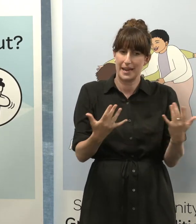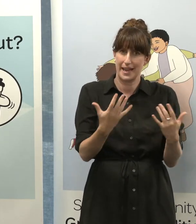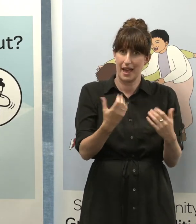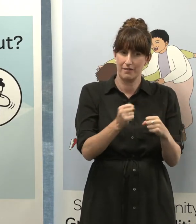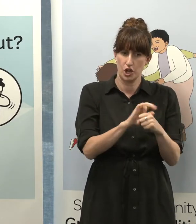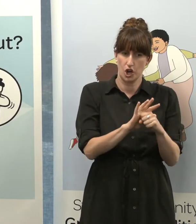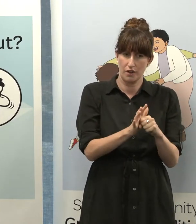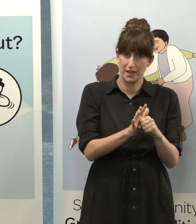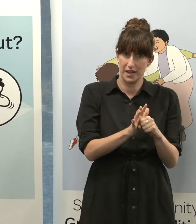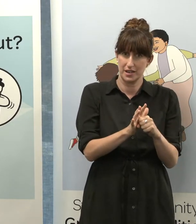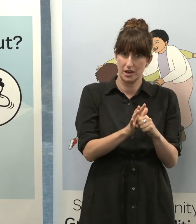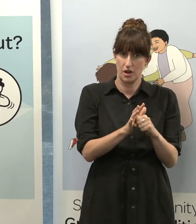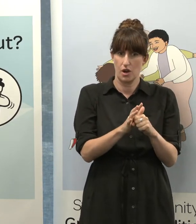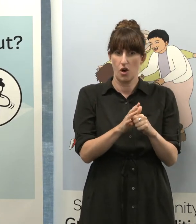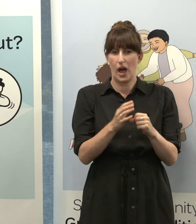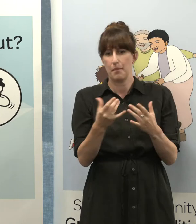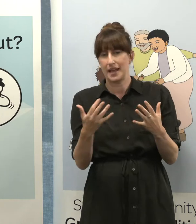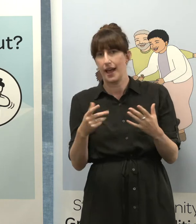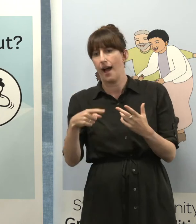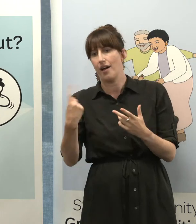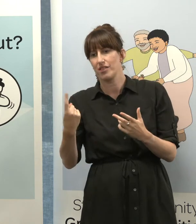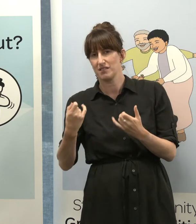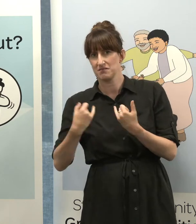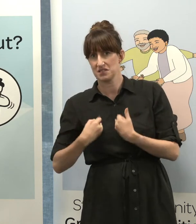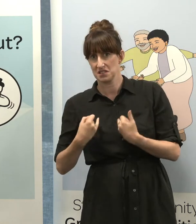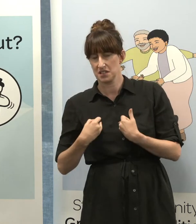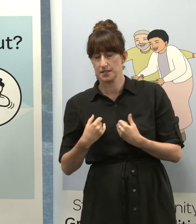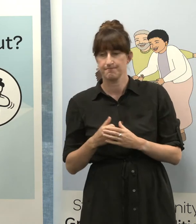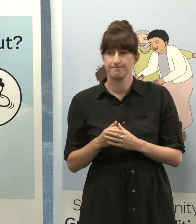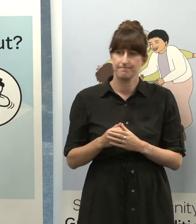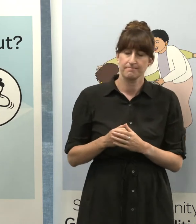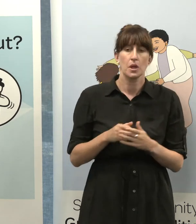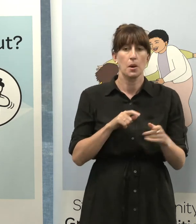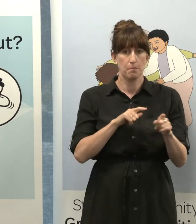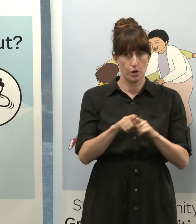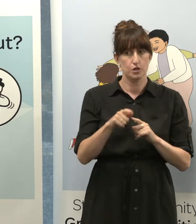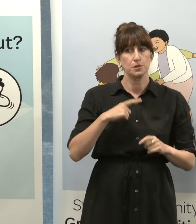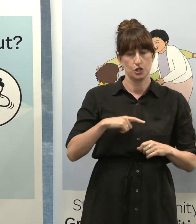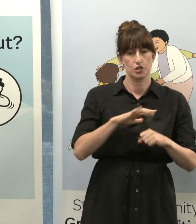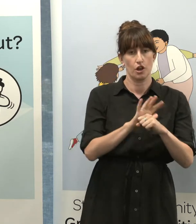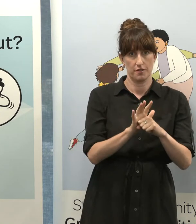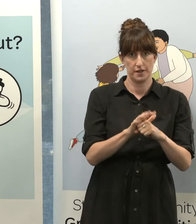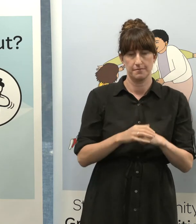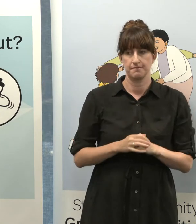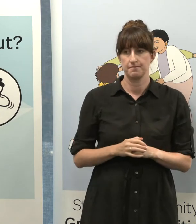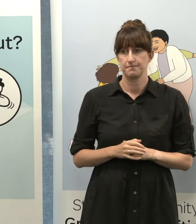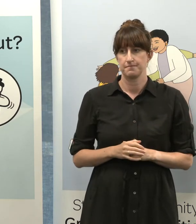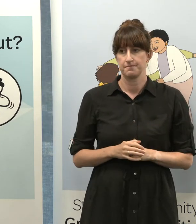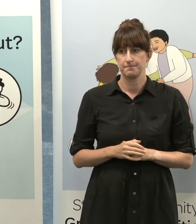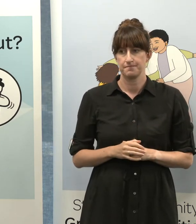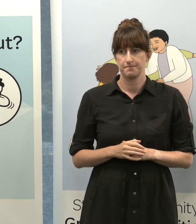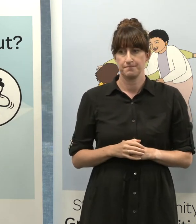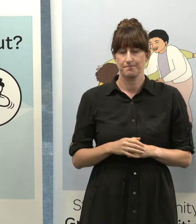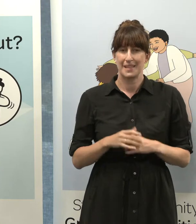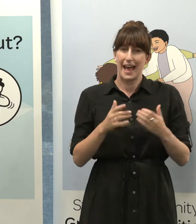hospitalisations today are actually there because of COVID